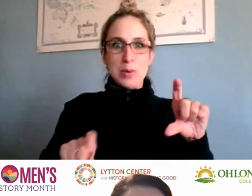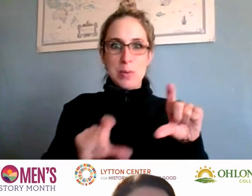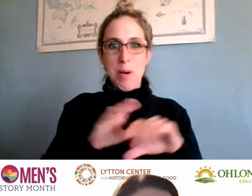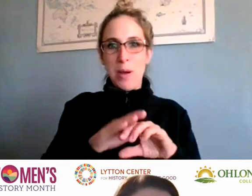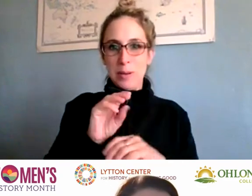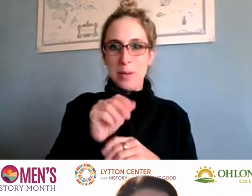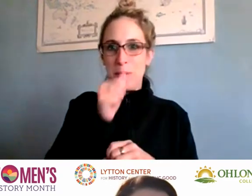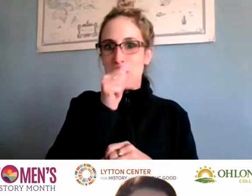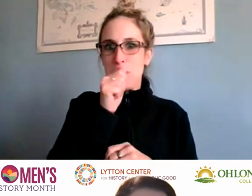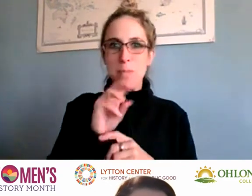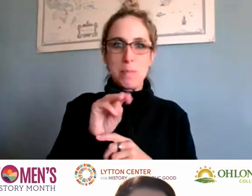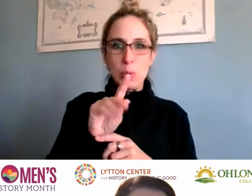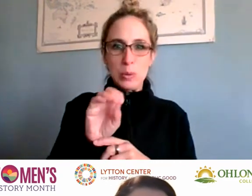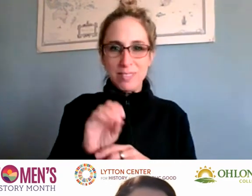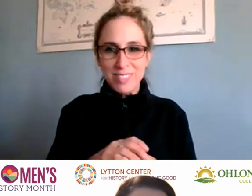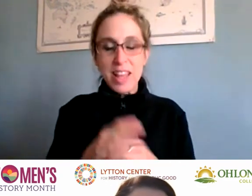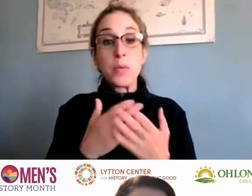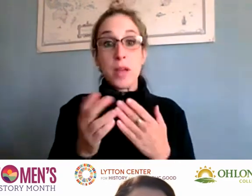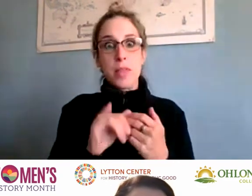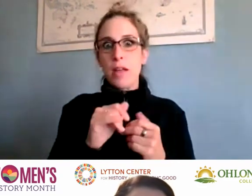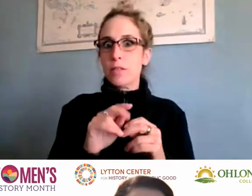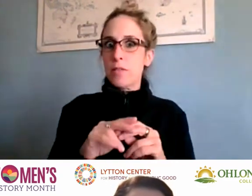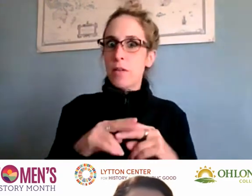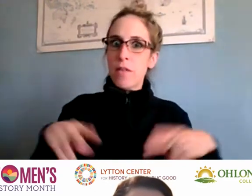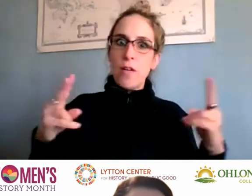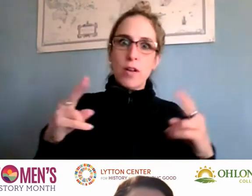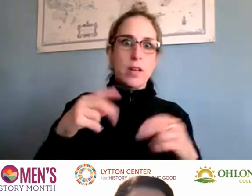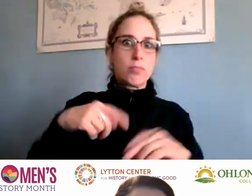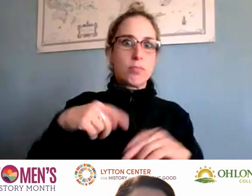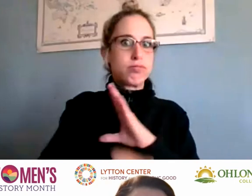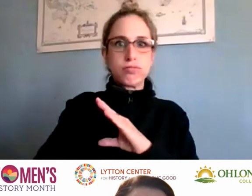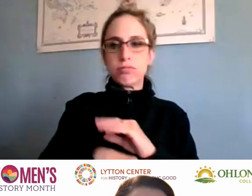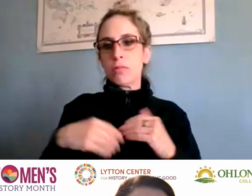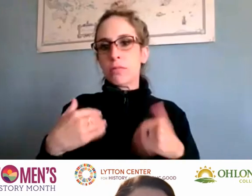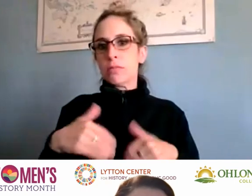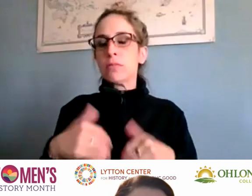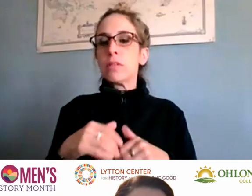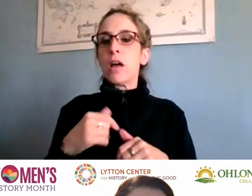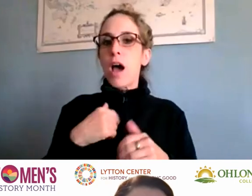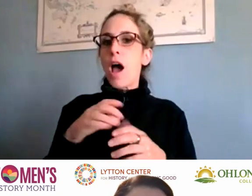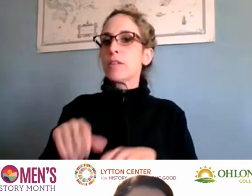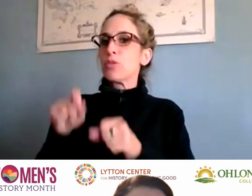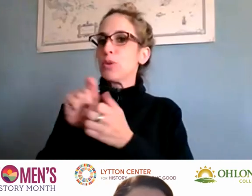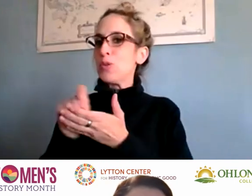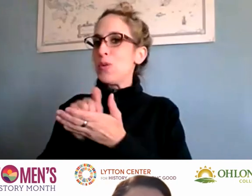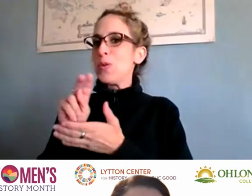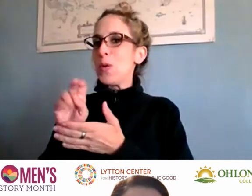Kyle Livie (he/him/his): That I that's really insightful and actually I have taken a note for the institutional piece i've taken a note to bring back.